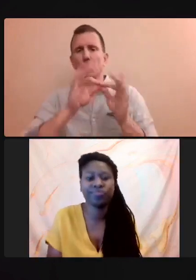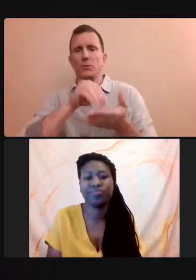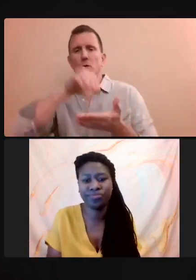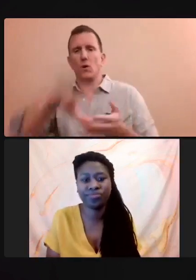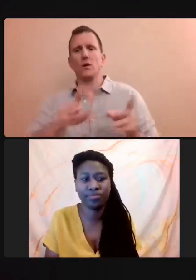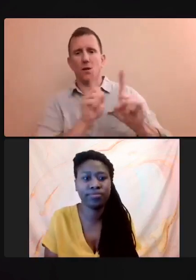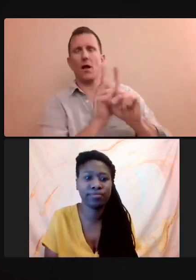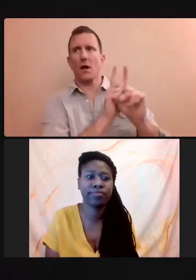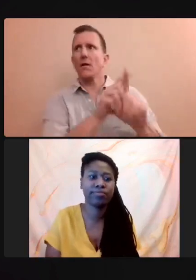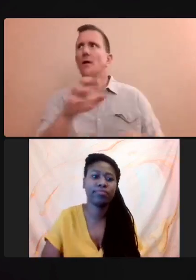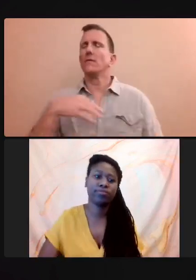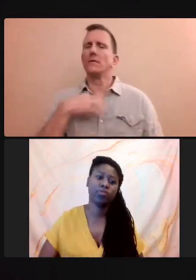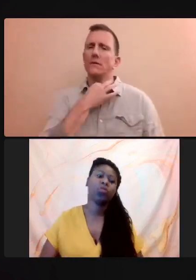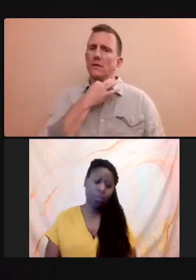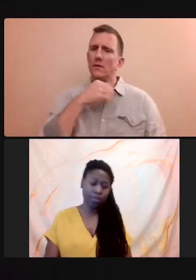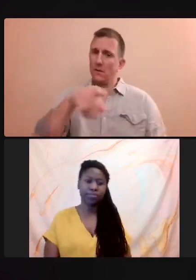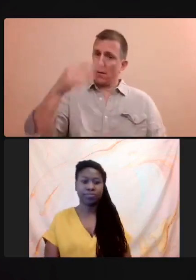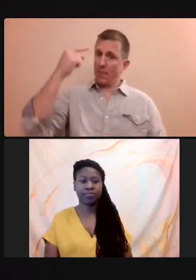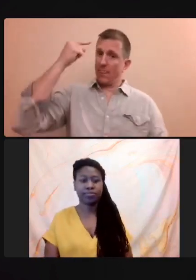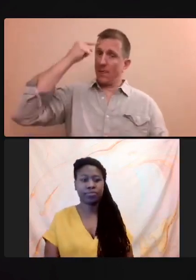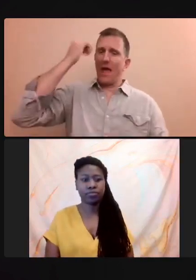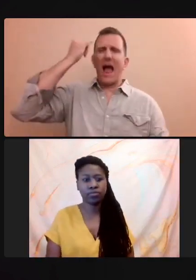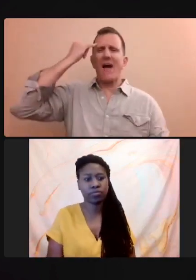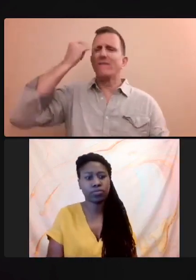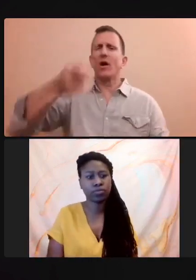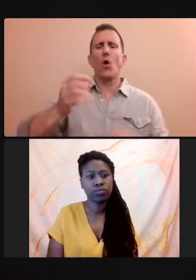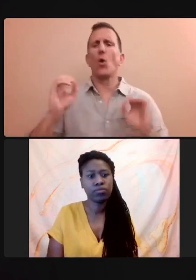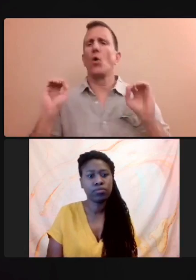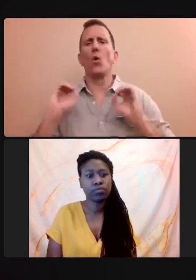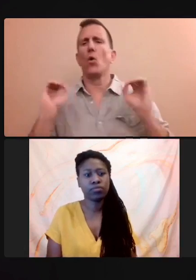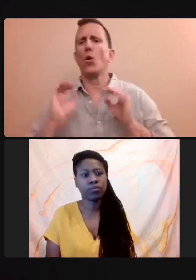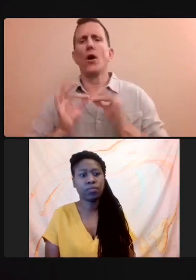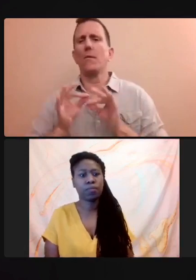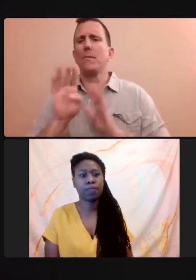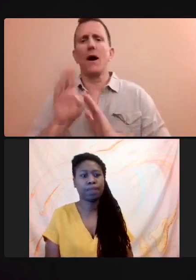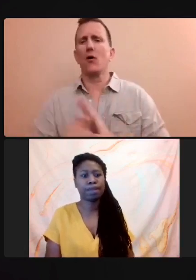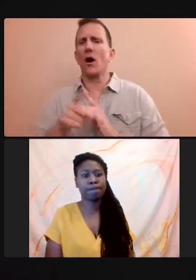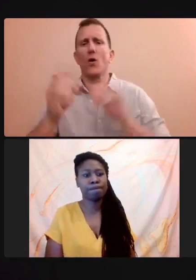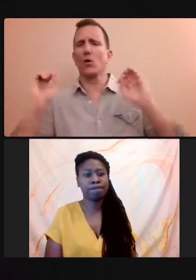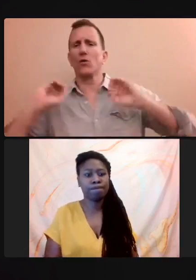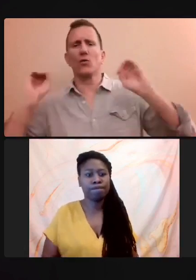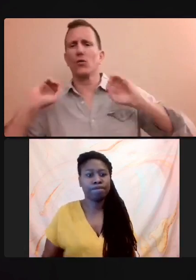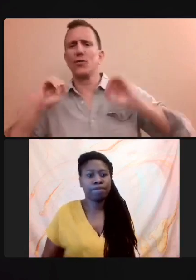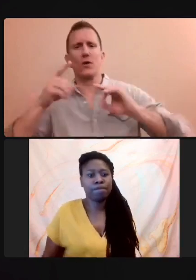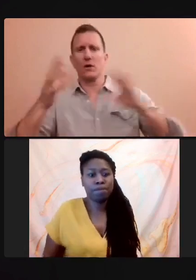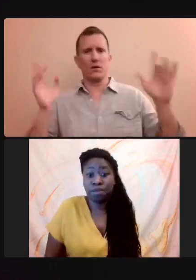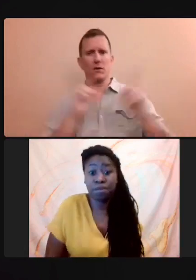Sure. Yeah. So you do have some a little bit of background with interpreting that would help you with mentoring interpreters.